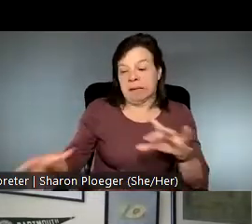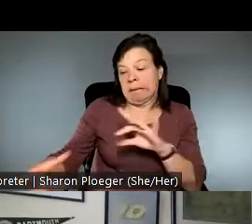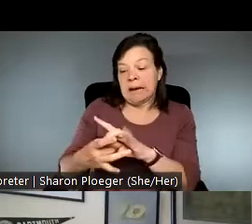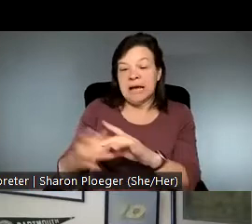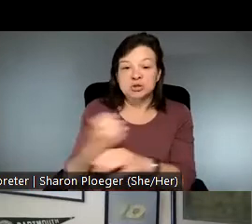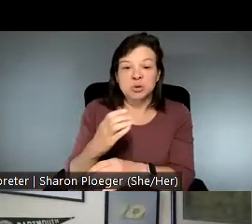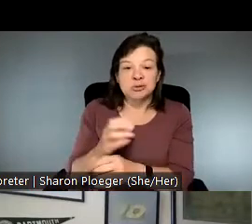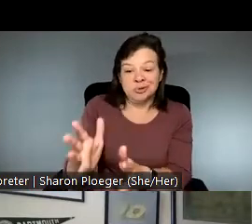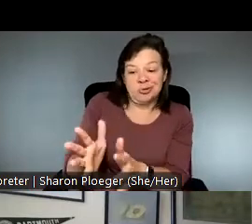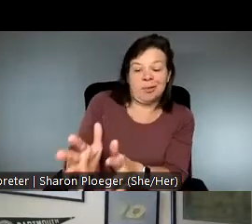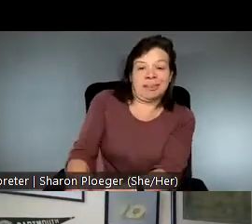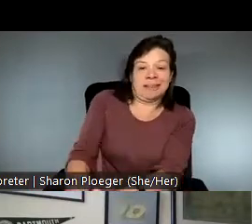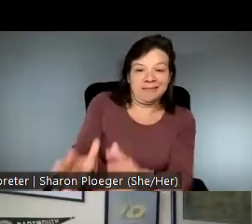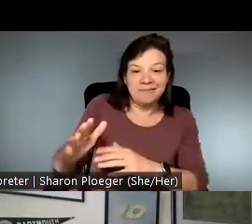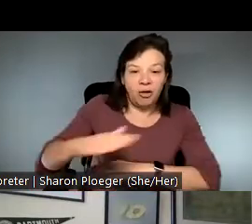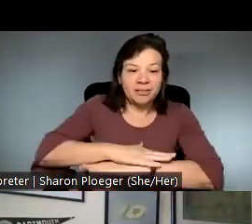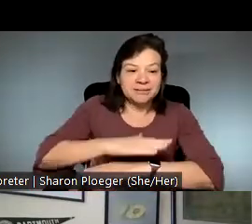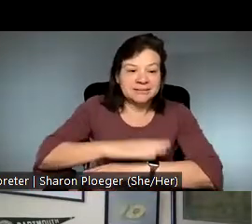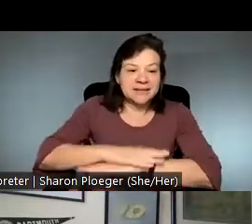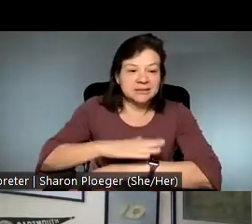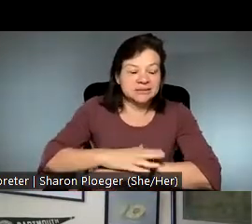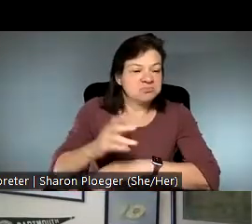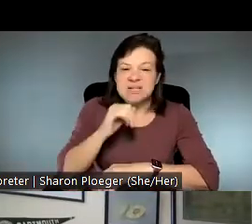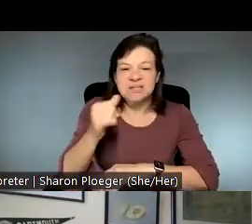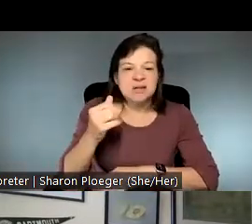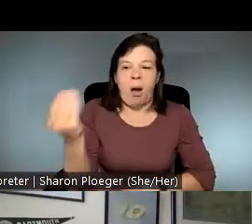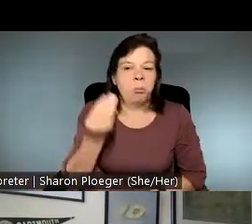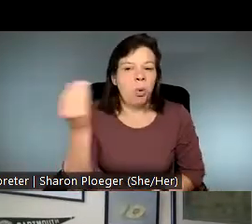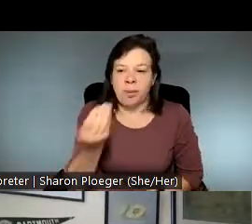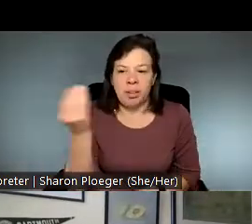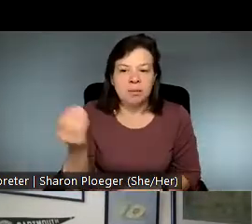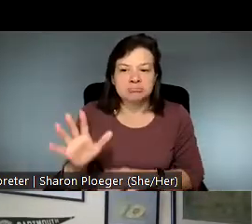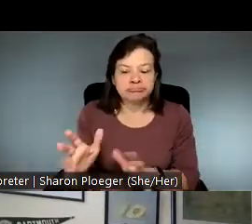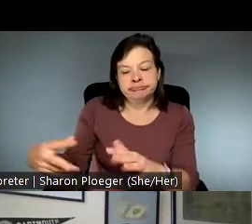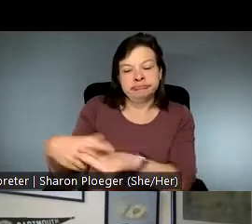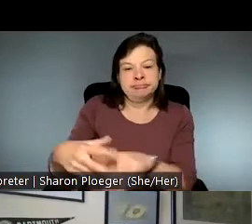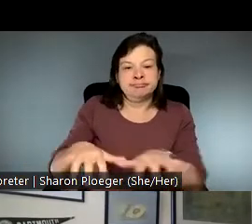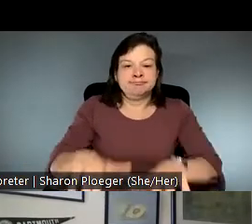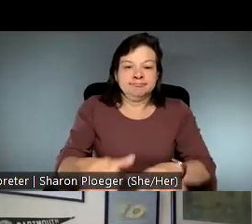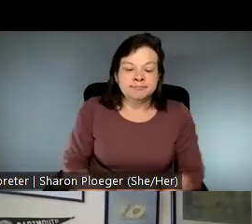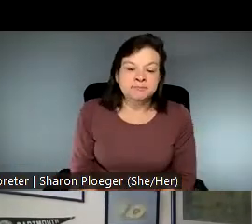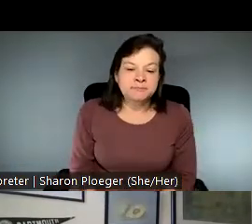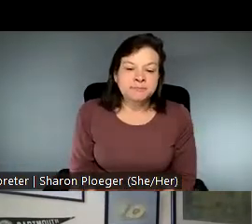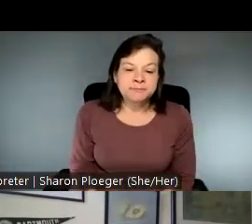left at someone's desk or a workstation. And it's not very portable.